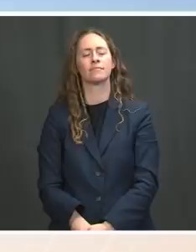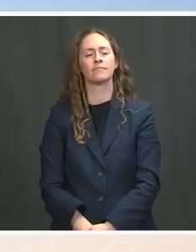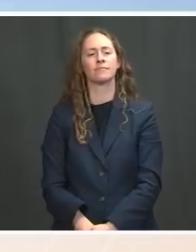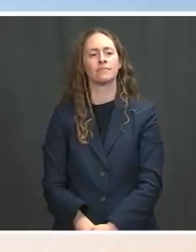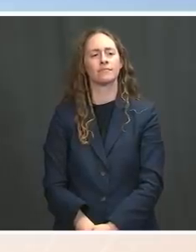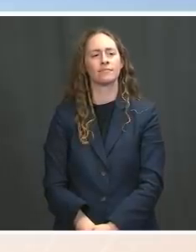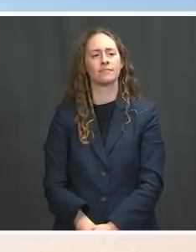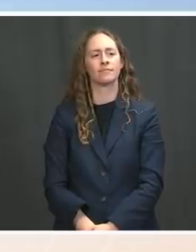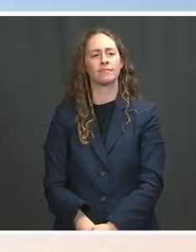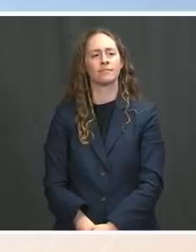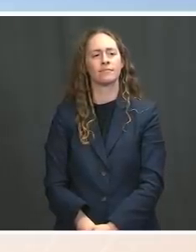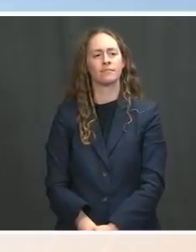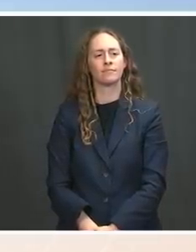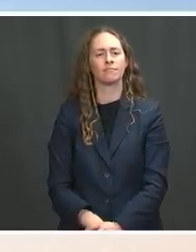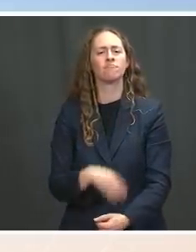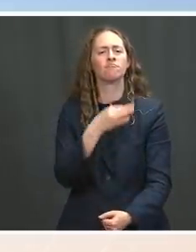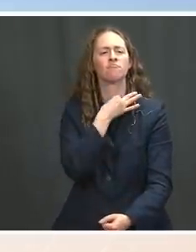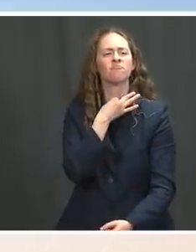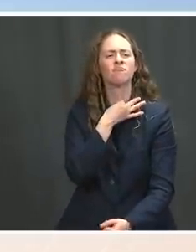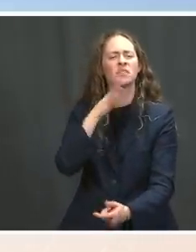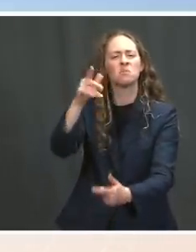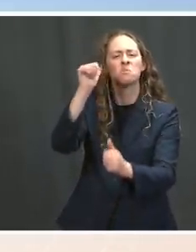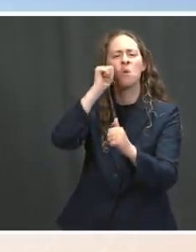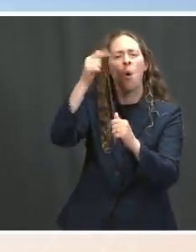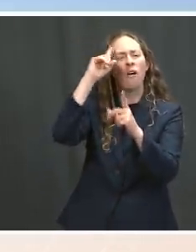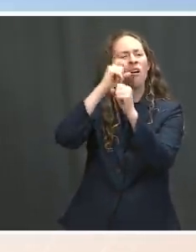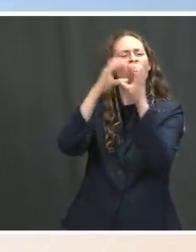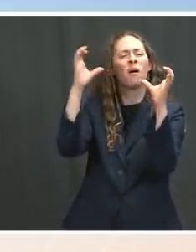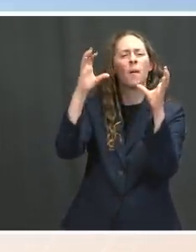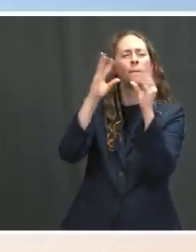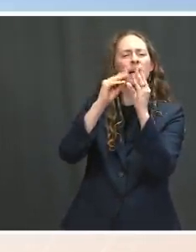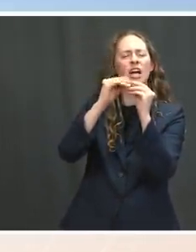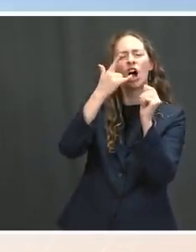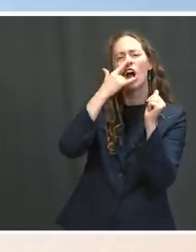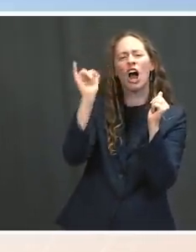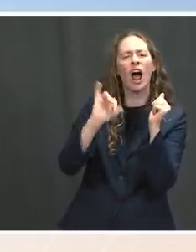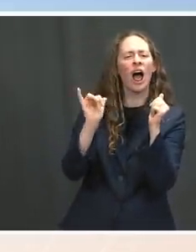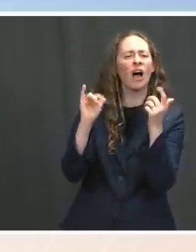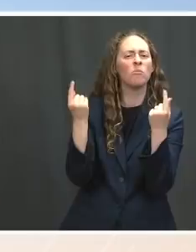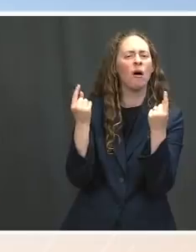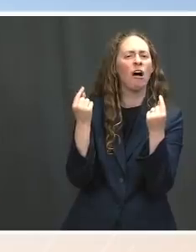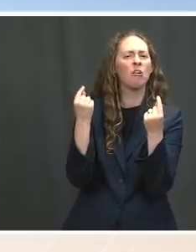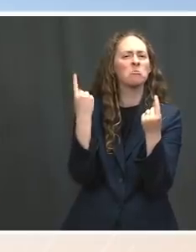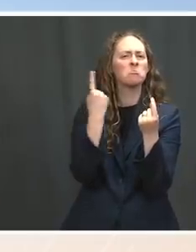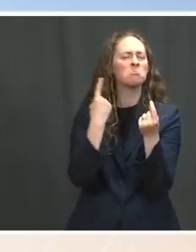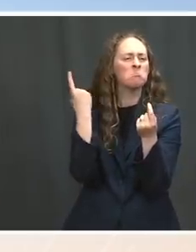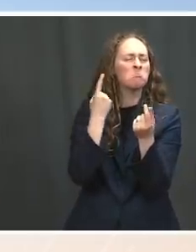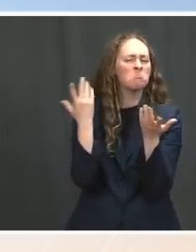We talked to, I believe, all of the offices for the Republican senators who were -- Ms. Psaki: Yeah. The Press: -- involved, and one of them said,